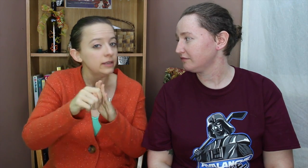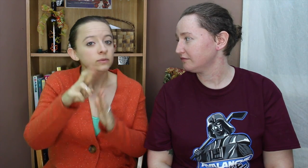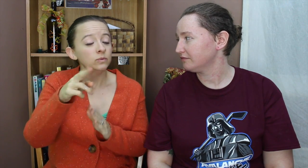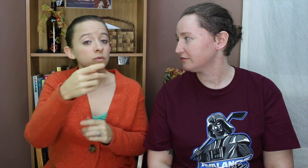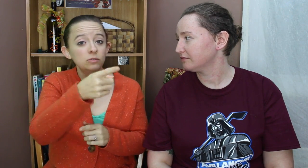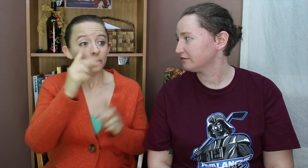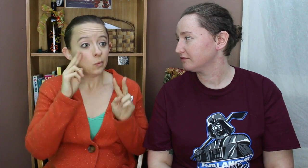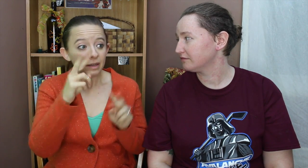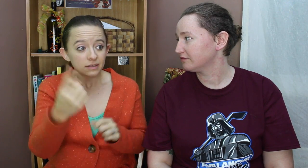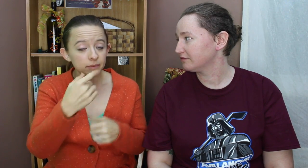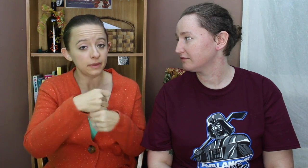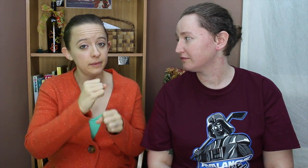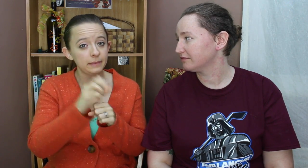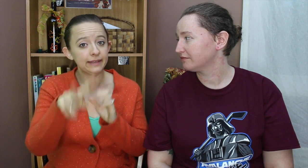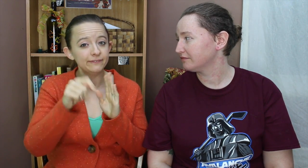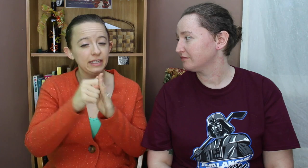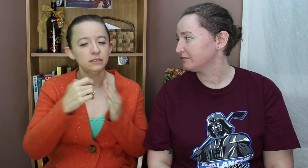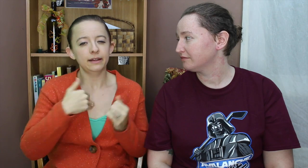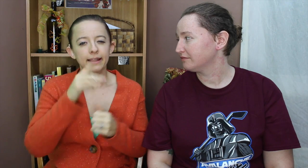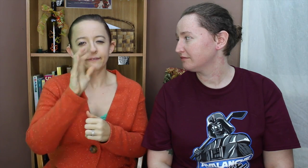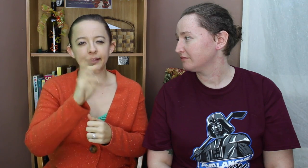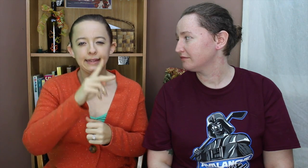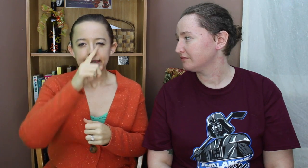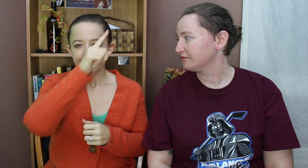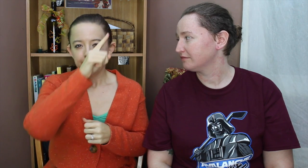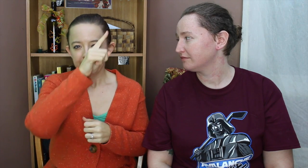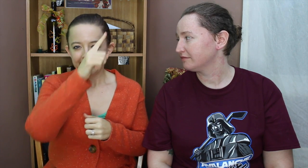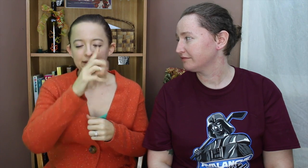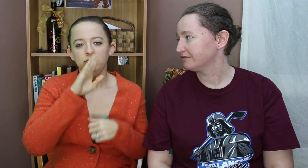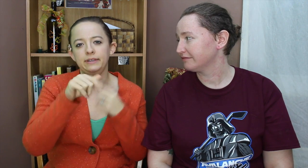captioning. Remember we made a vidoe before talking about if you make videos